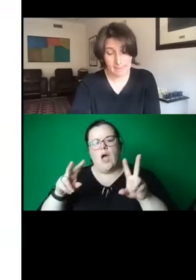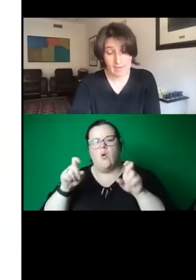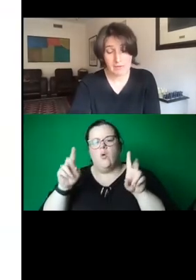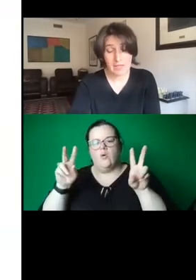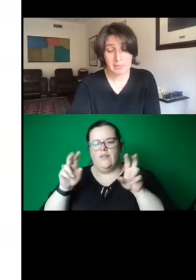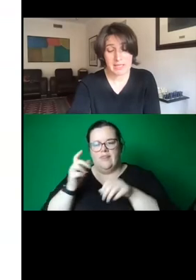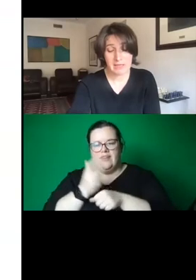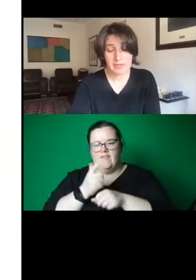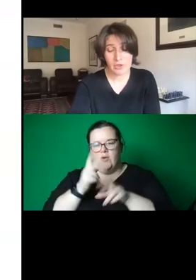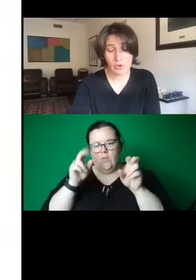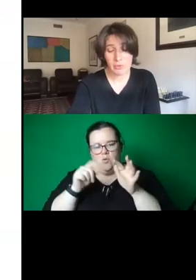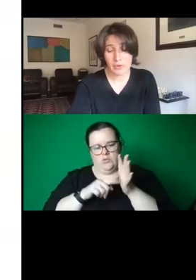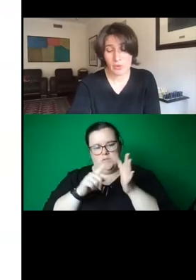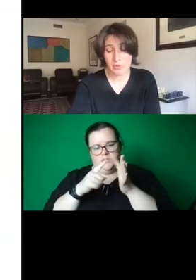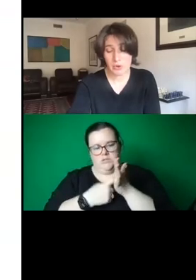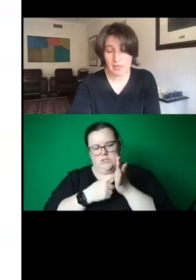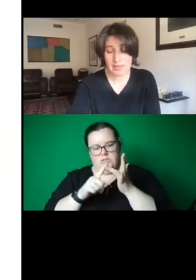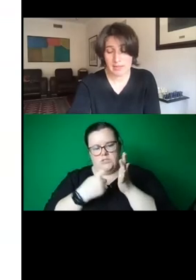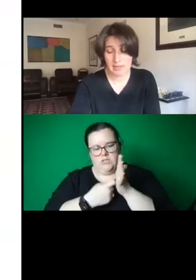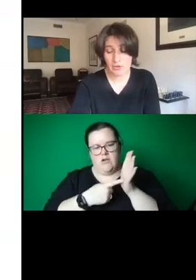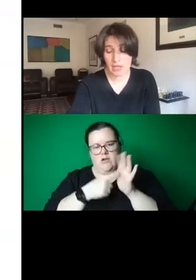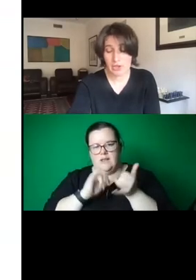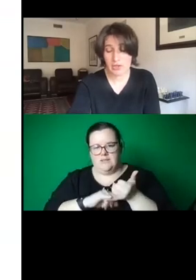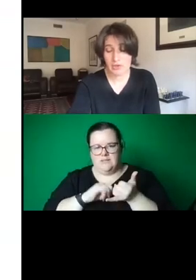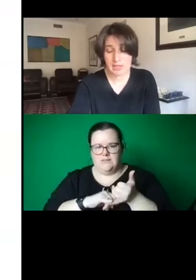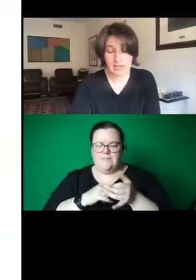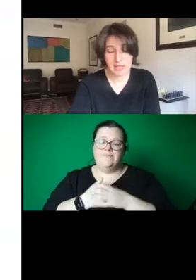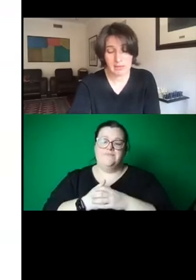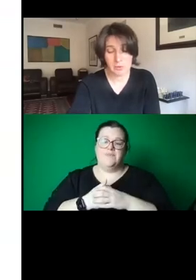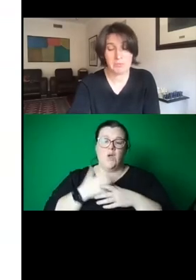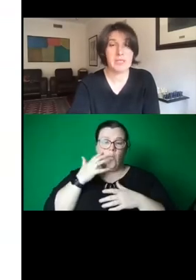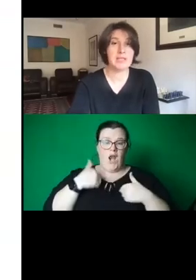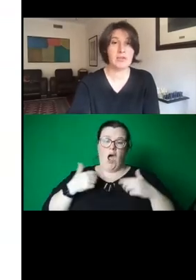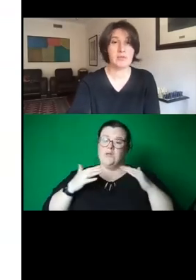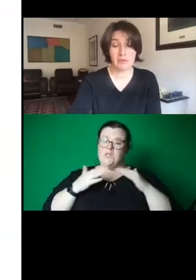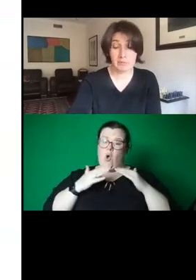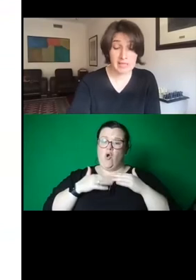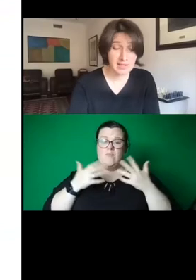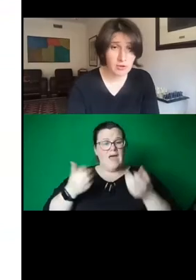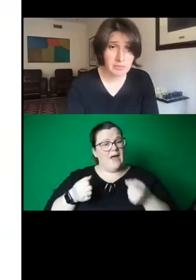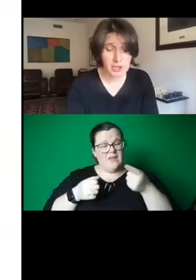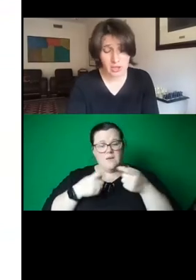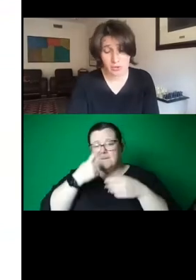finding myself at home with all the monuments this strange and distressing time was reminiscing of reminiscent of my childhood